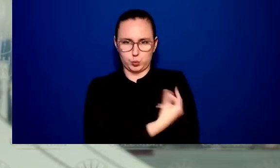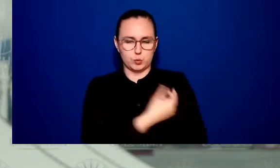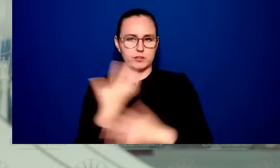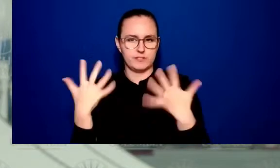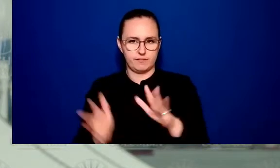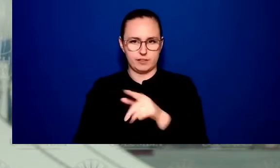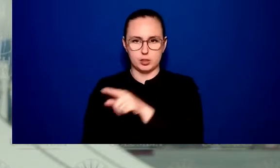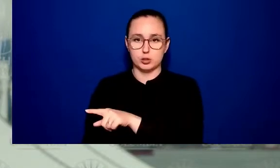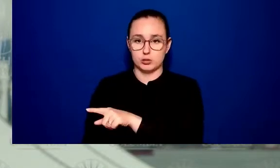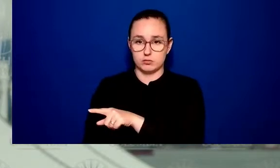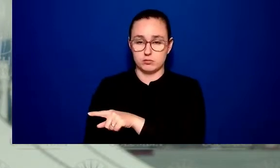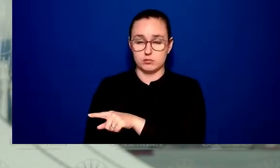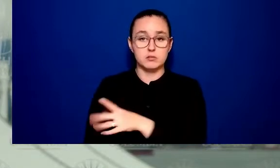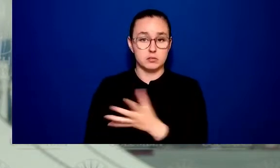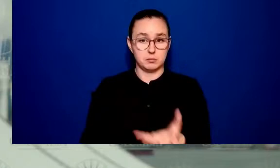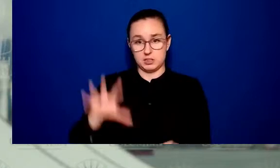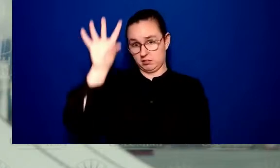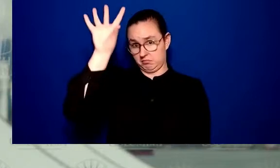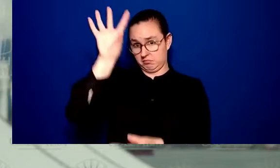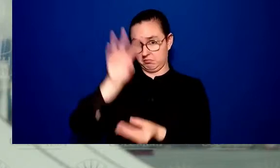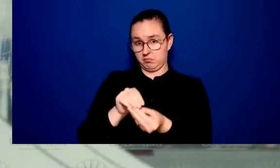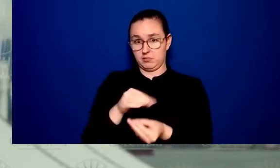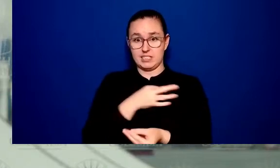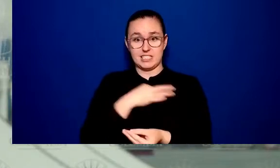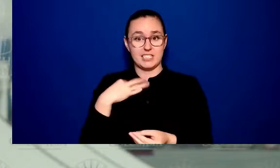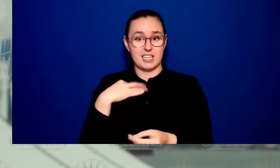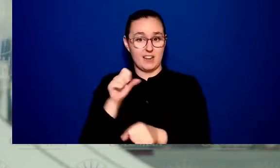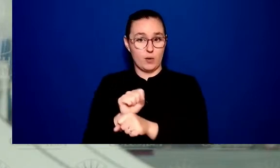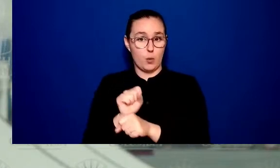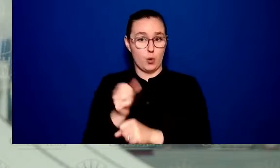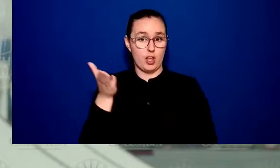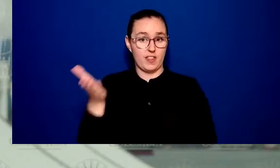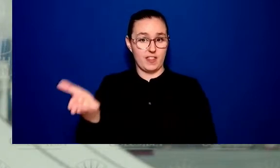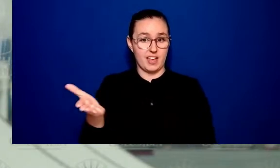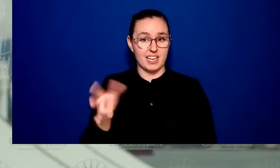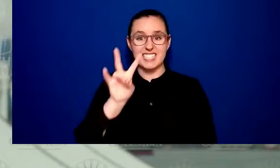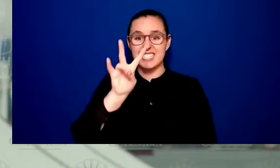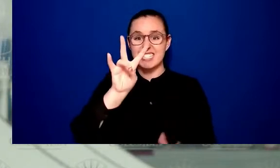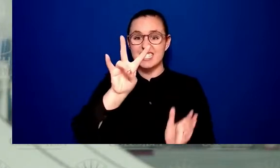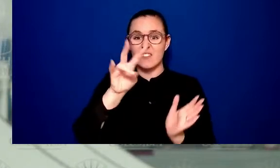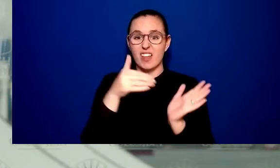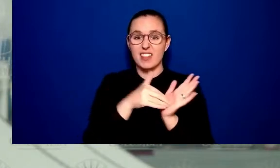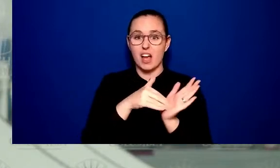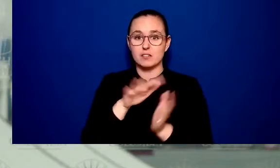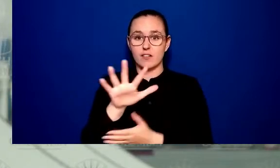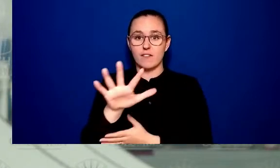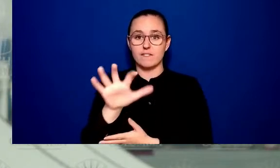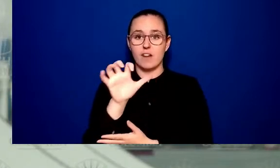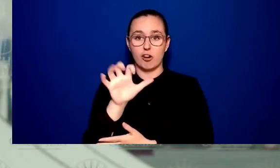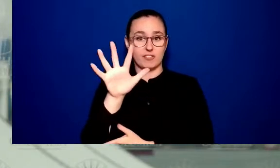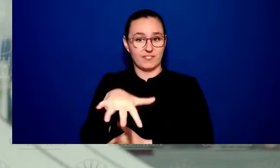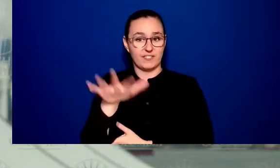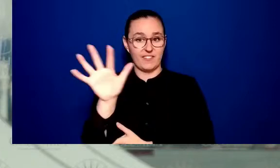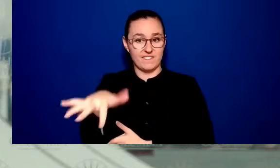staff reporting in assisted living 7555 received their